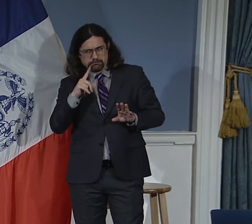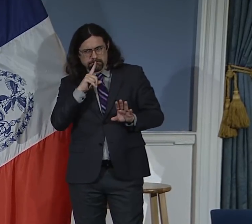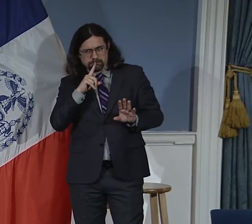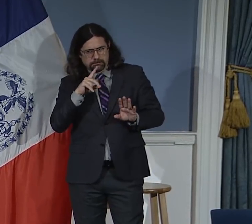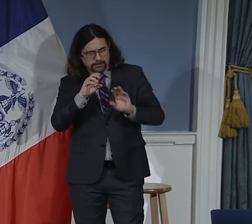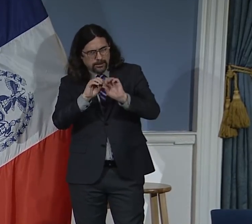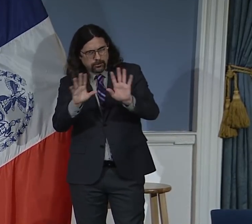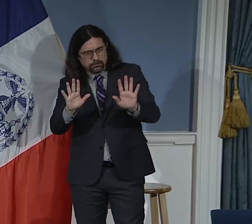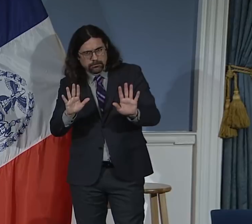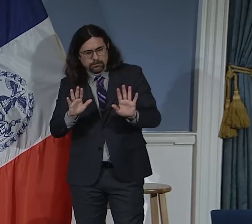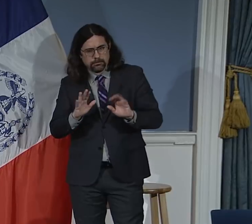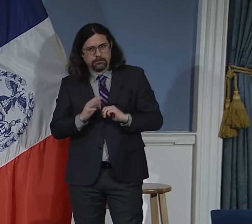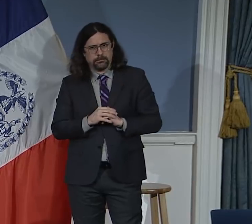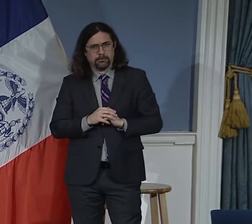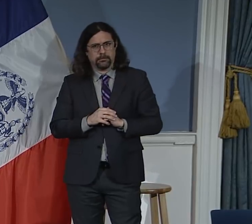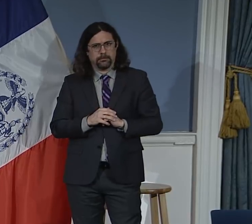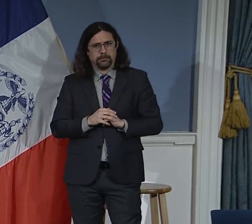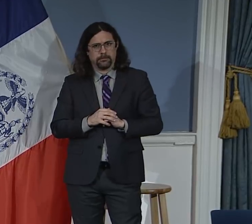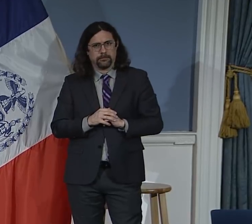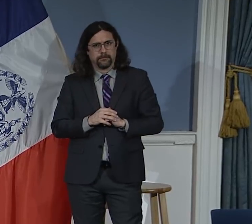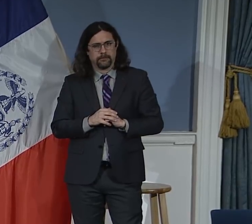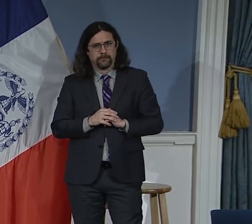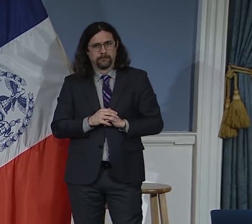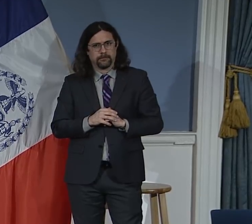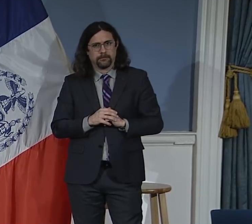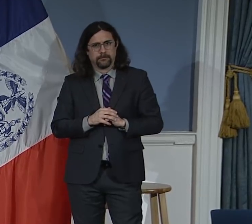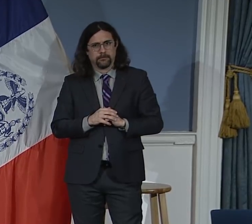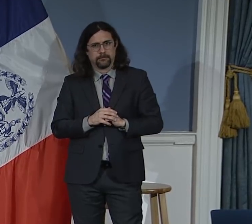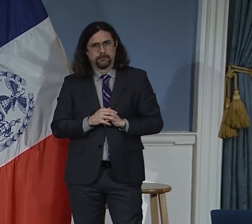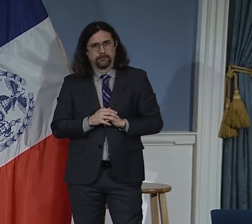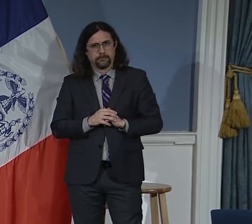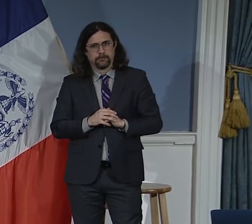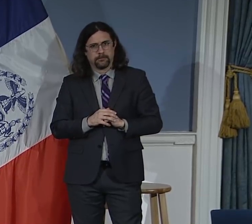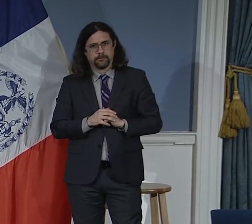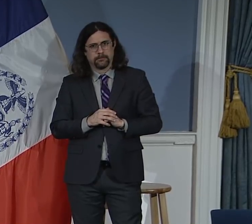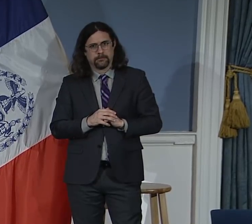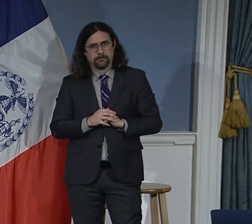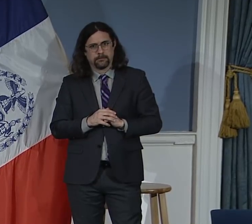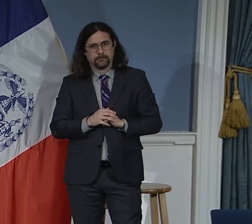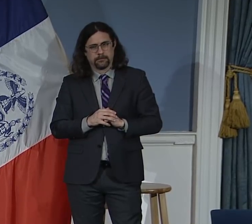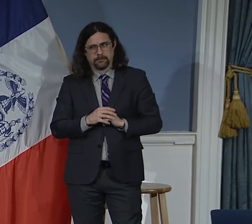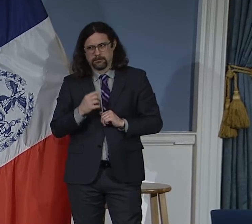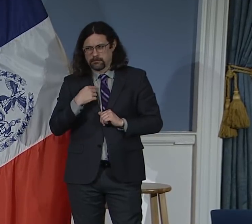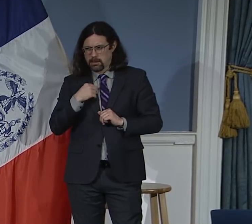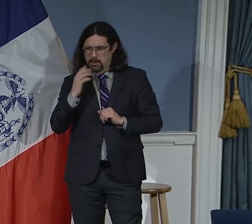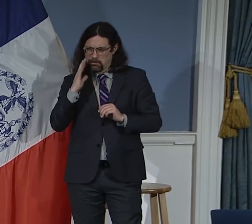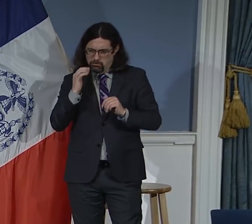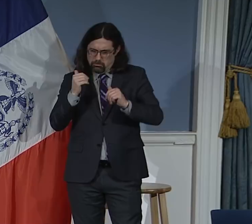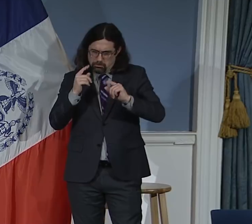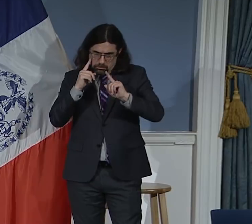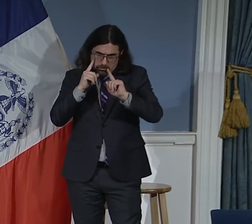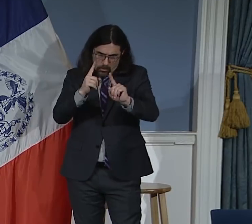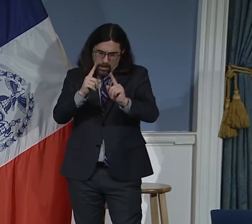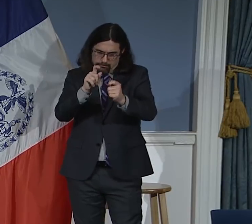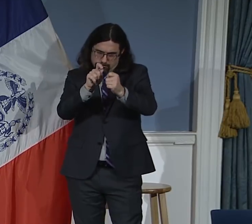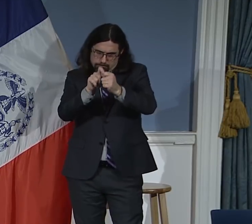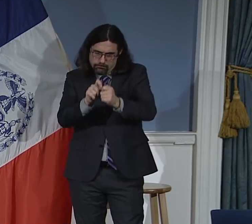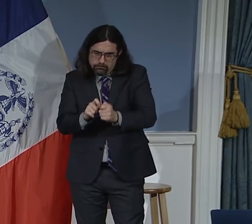DRIVE-THRU, BECAUSE THEY'RE NOT DRIVE-THRU, SO I WANT TO BE REALLY, REALLY CLEAR ABOUT THAT. I'AND LL ASK EVERYONE -- I'LL TRY TO BE PRECISE.